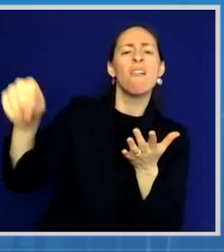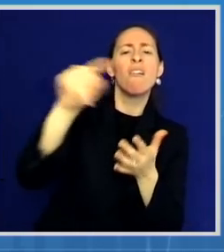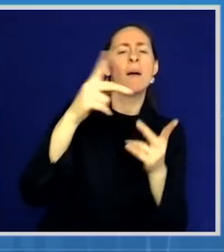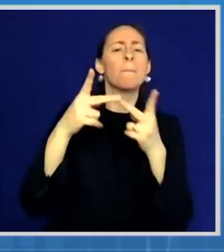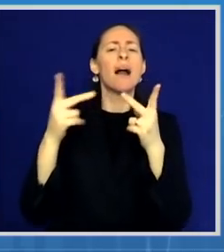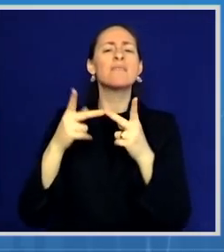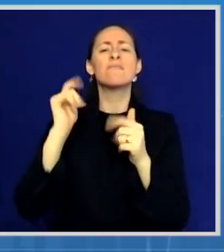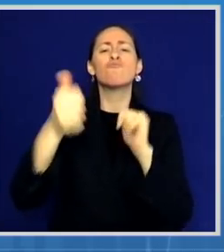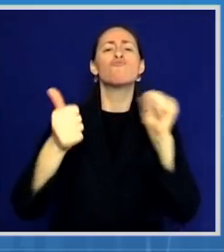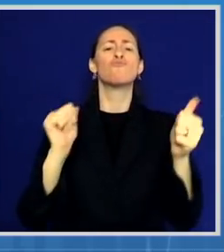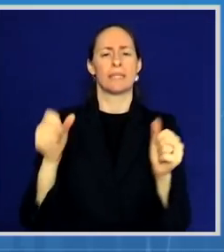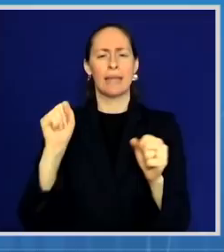Moderator: Jeremy Diamond, CNN.